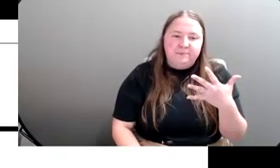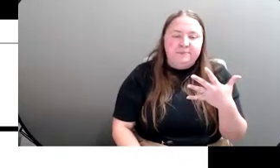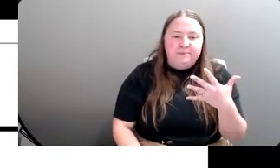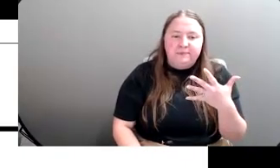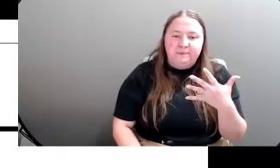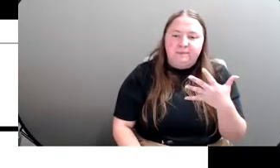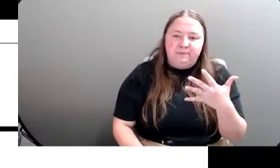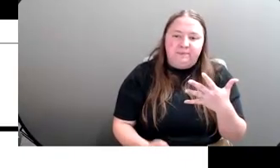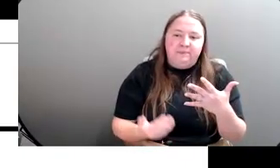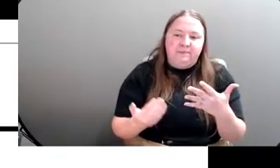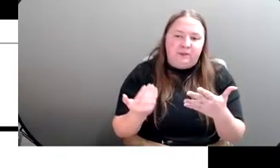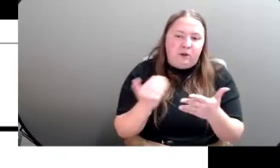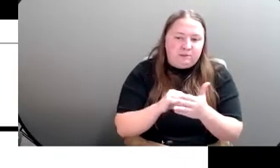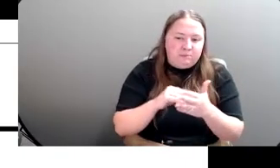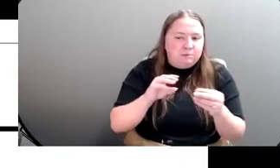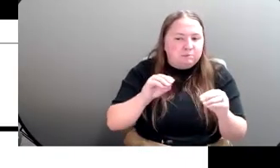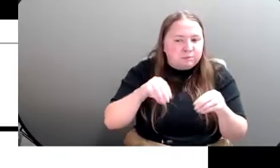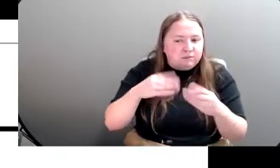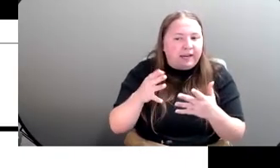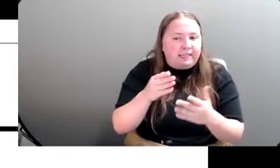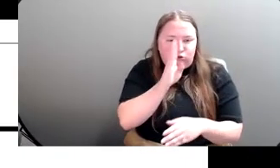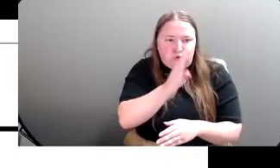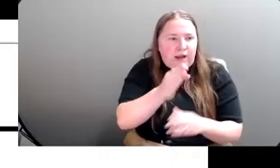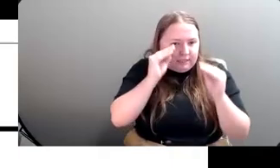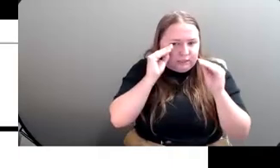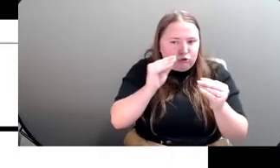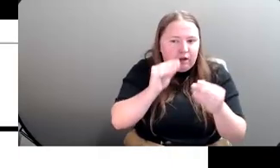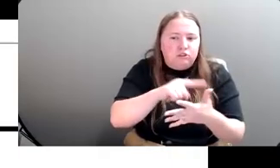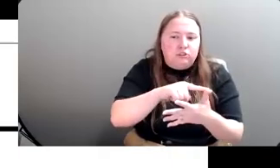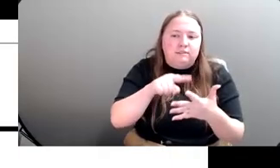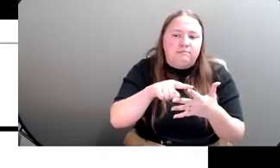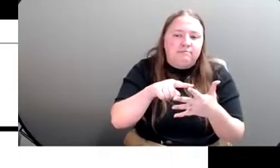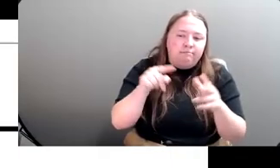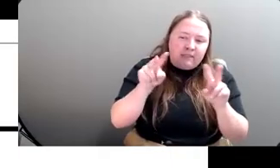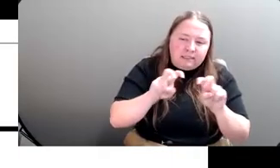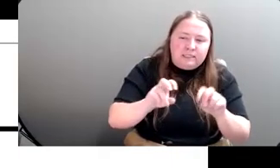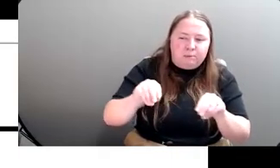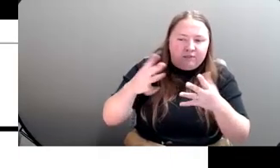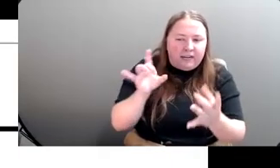So again, providing direct instruction, assessing or providing feedback on a student's coursework,